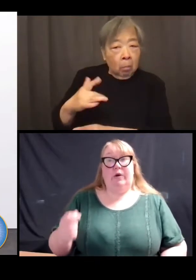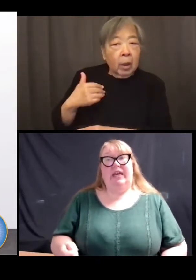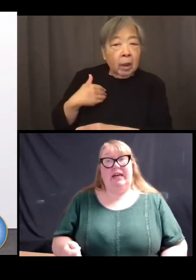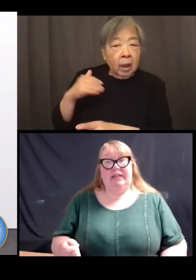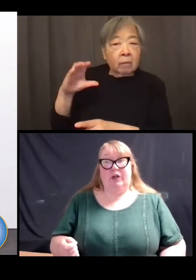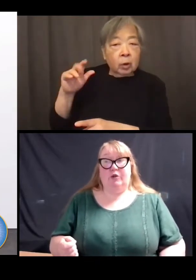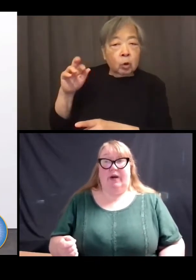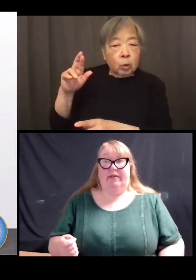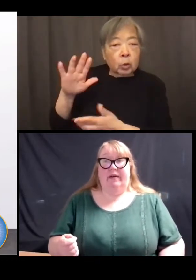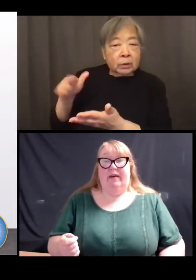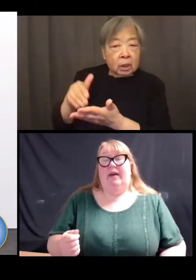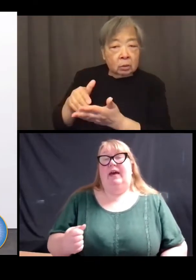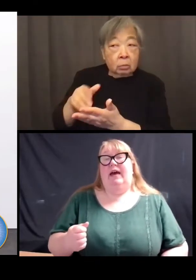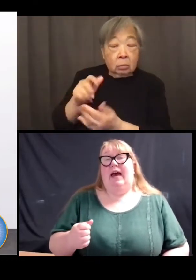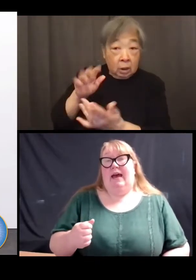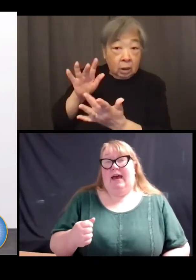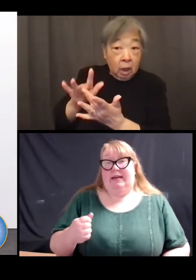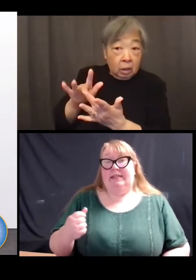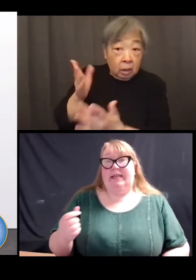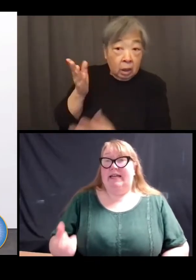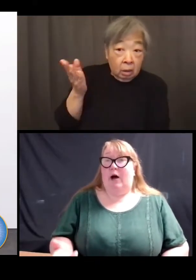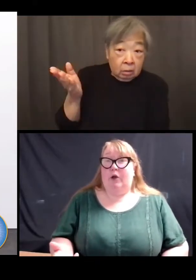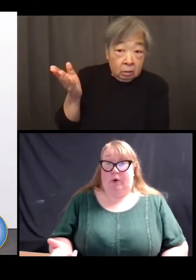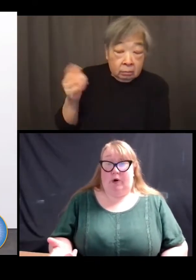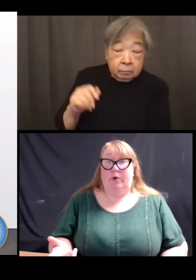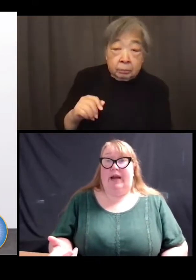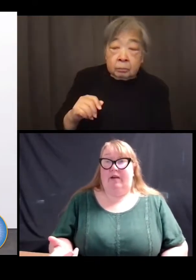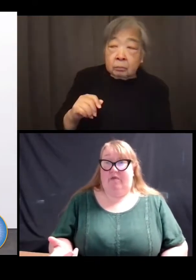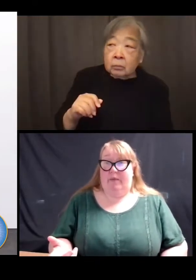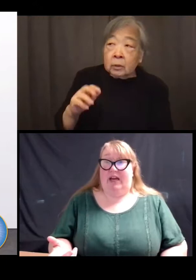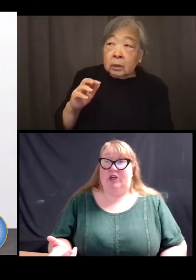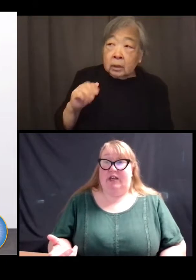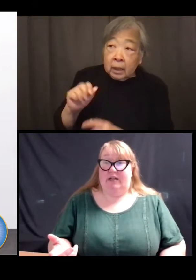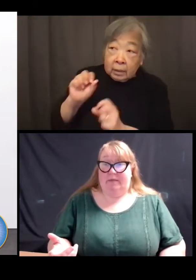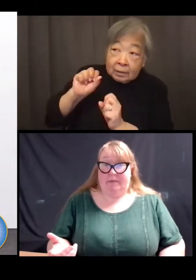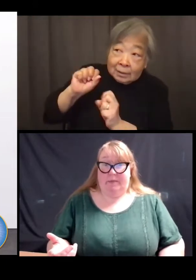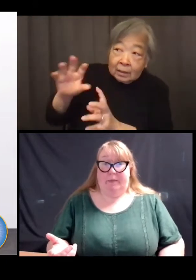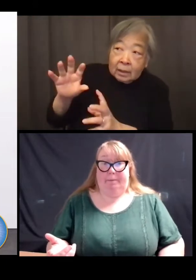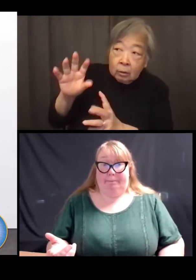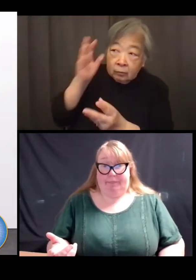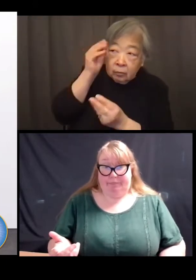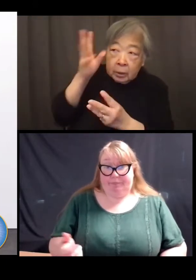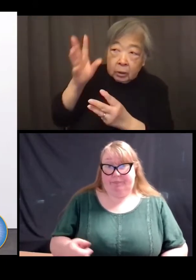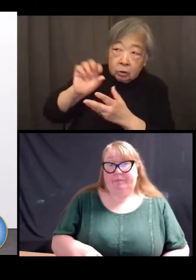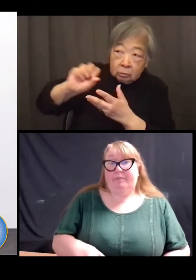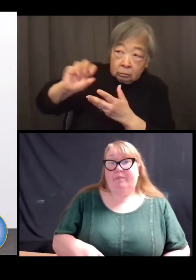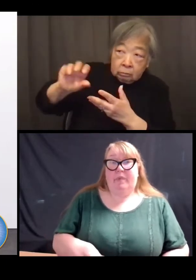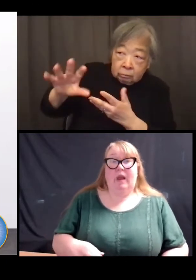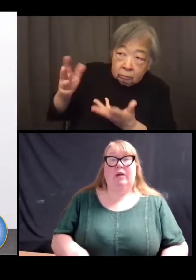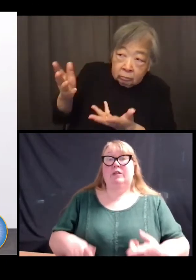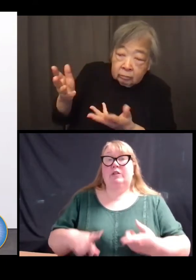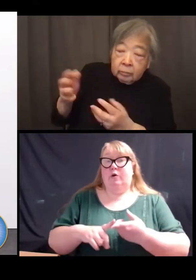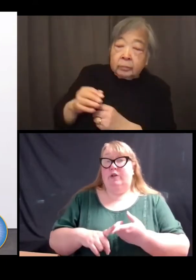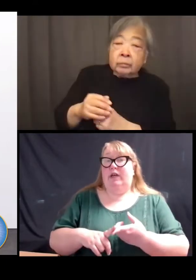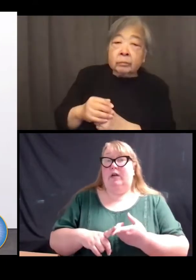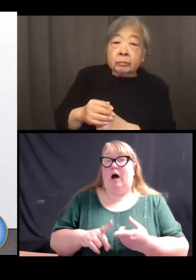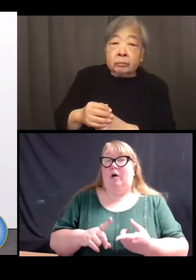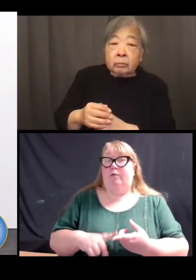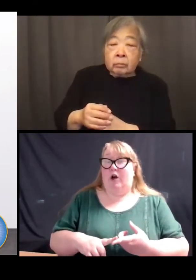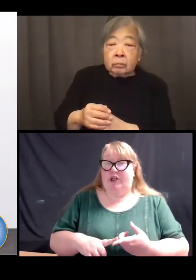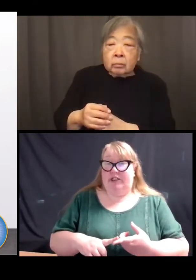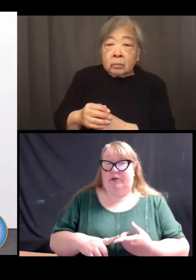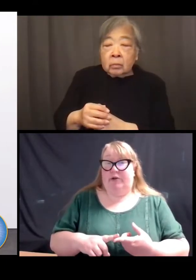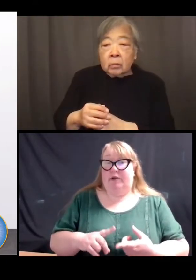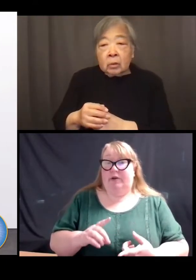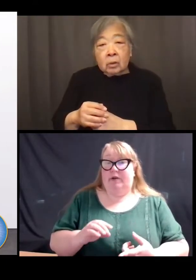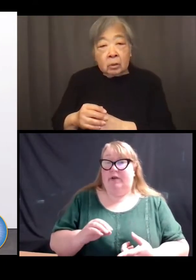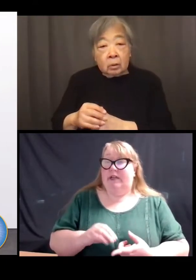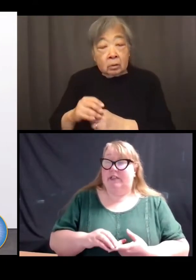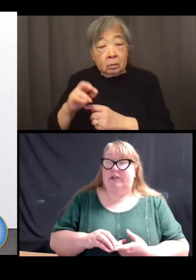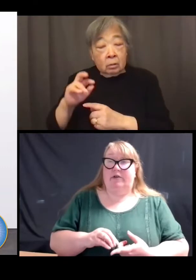can get in touch with and send out your recruiting information. So, the Rochester Institute of